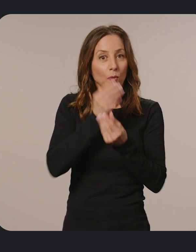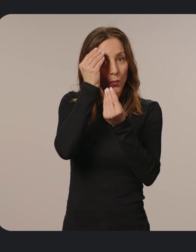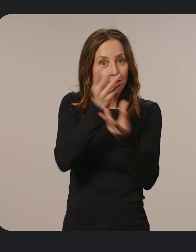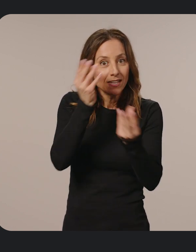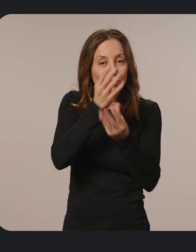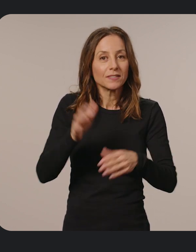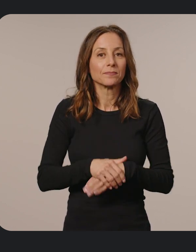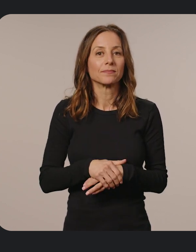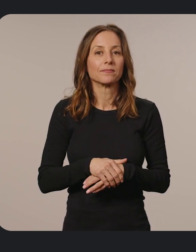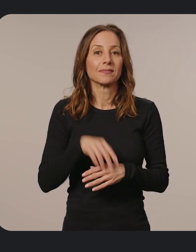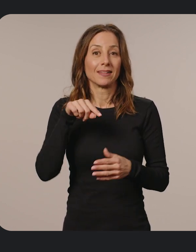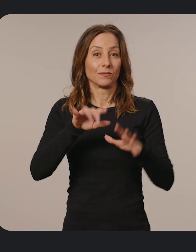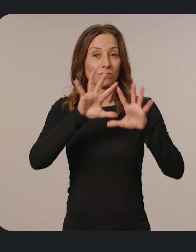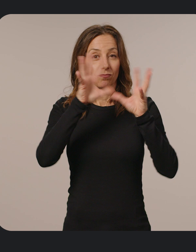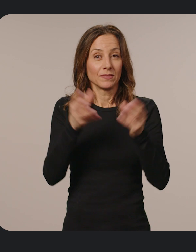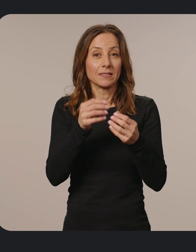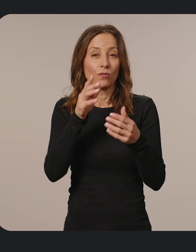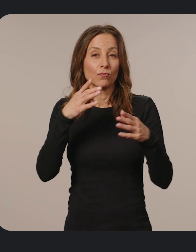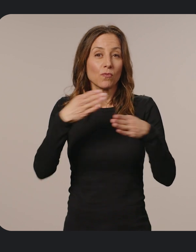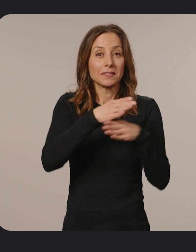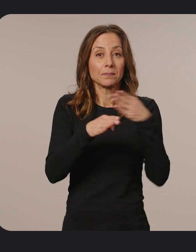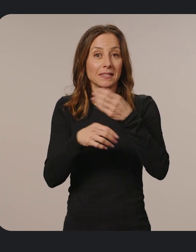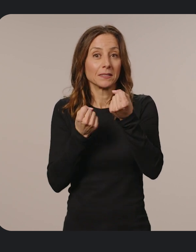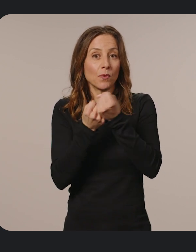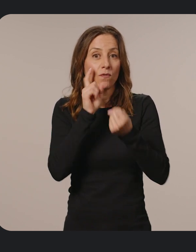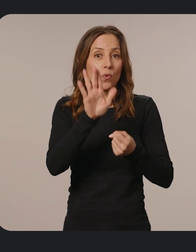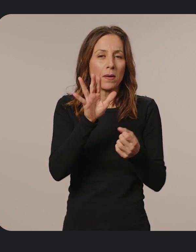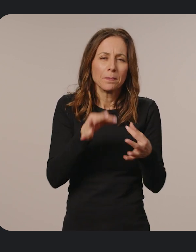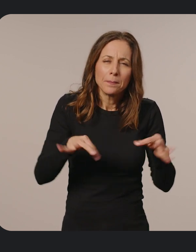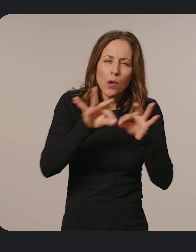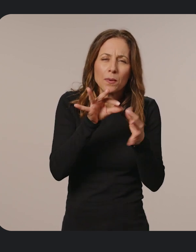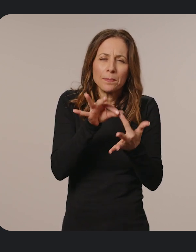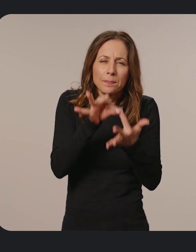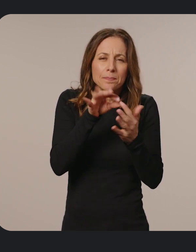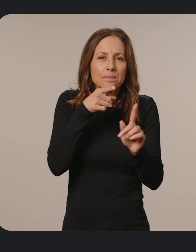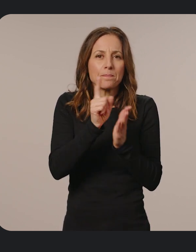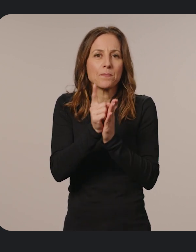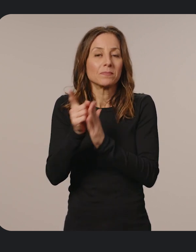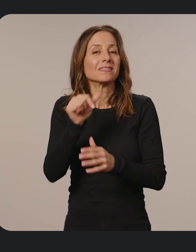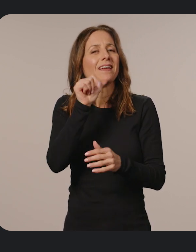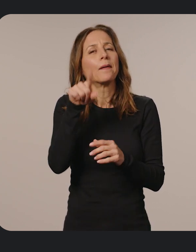for you via our notifications. This is holistic, cross-play support for your most important moments.